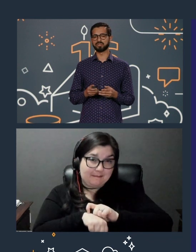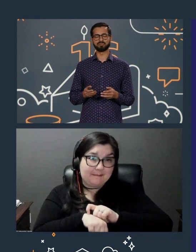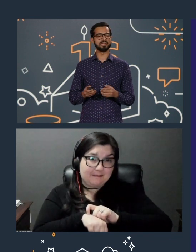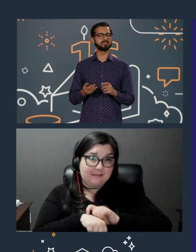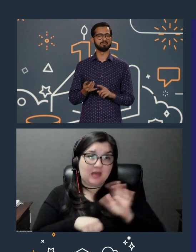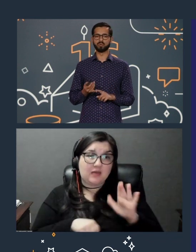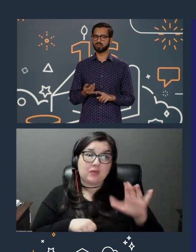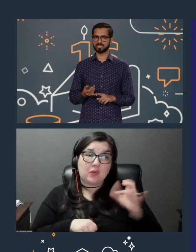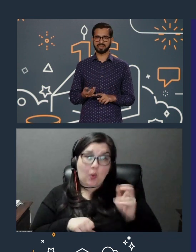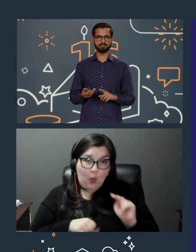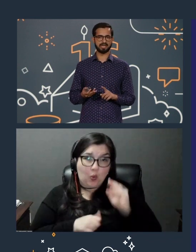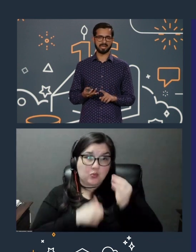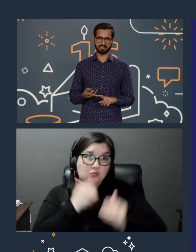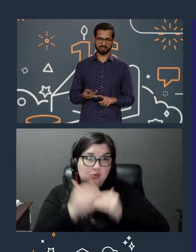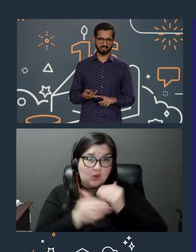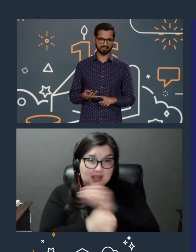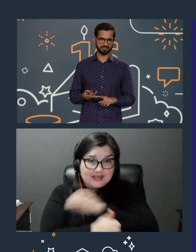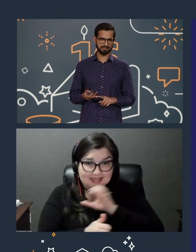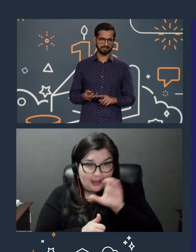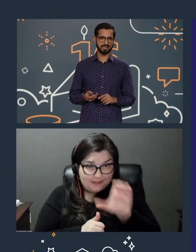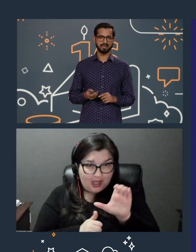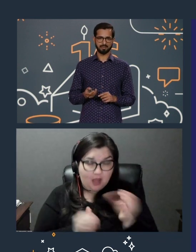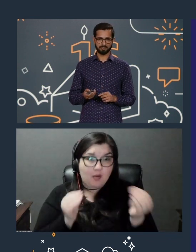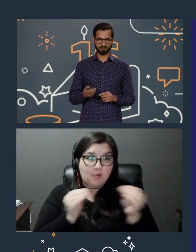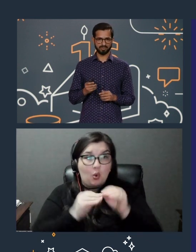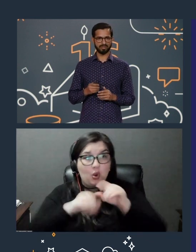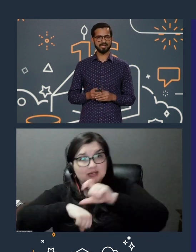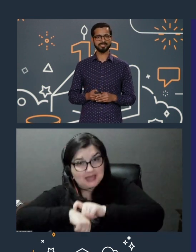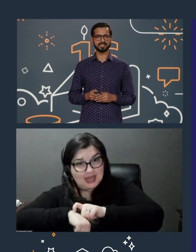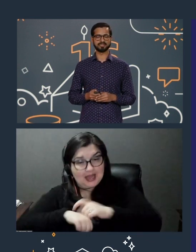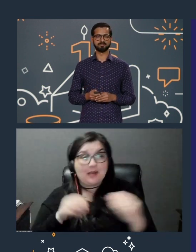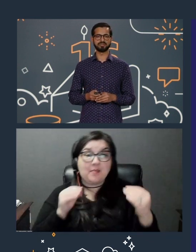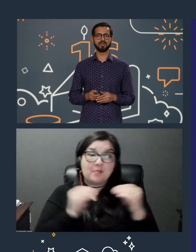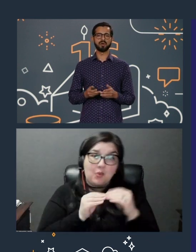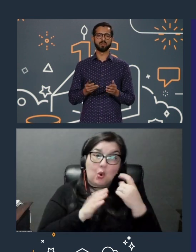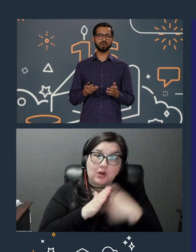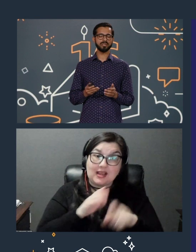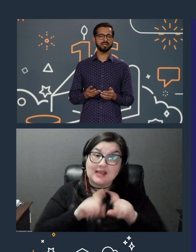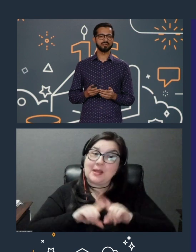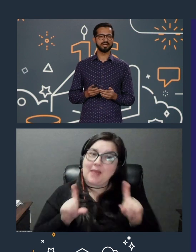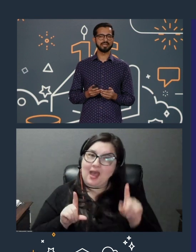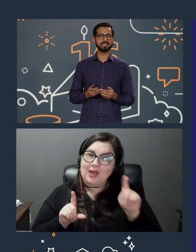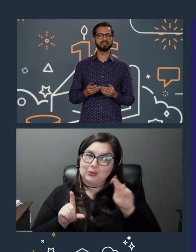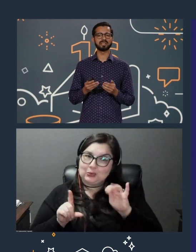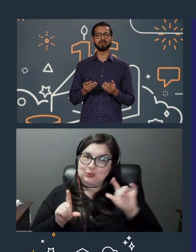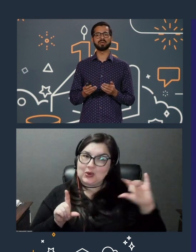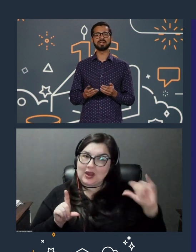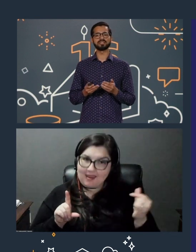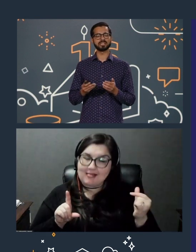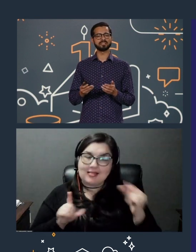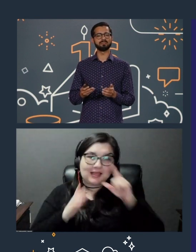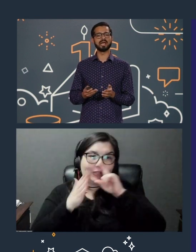which means more time and cost. But with trailing checksums, what you're doing is to calculate a checksum